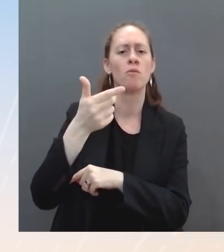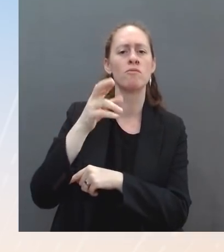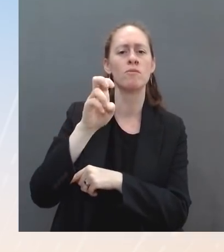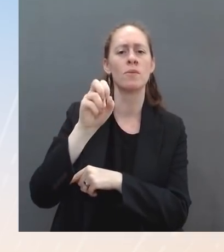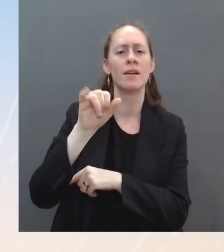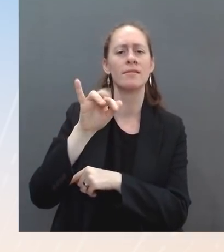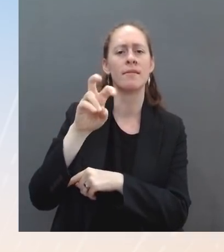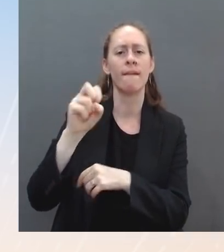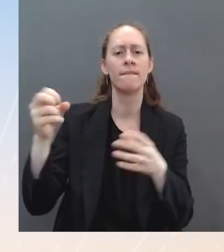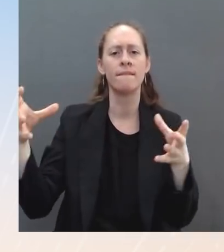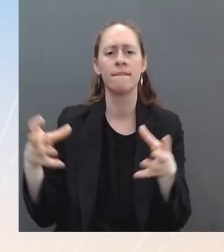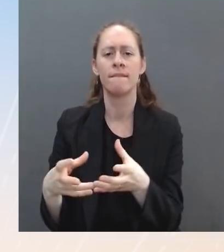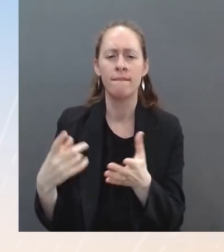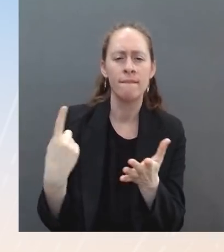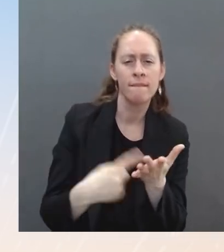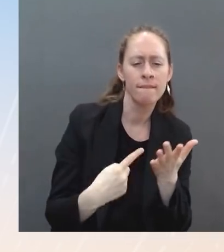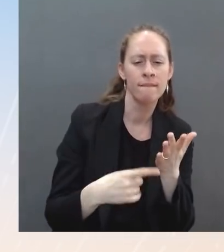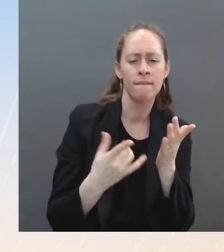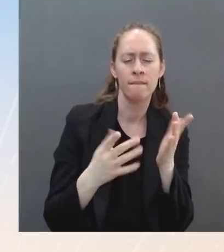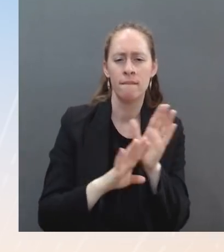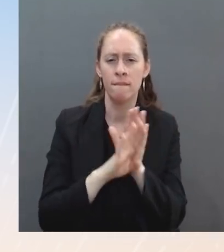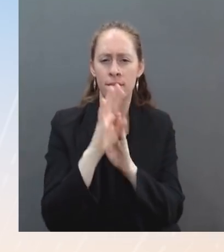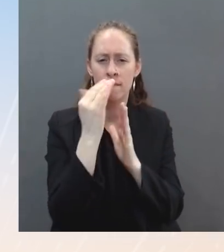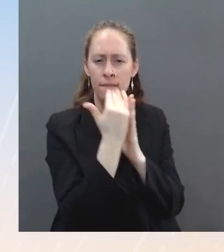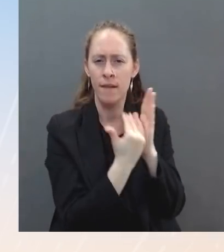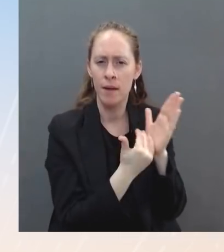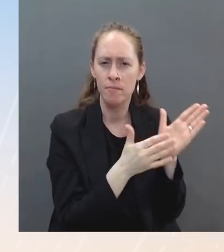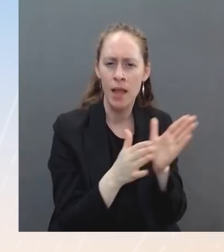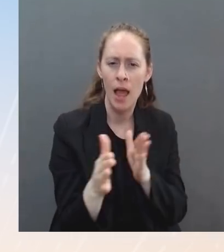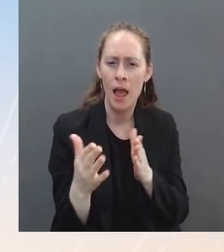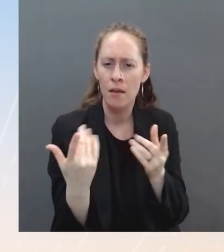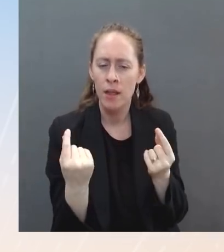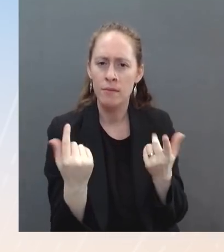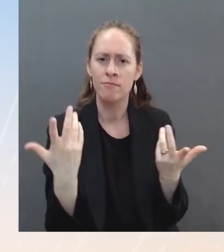canceling student debt, raising the overtime threshold, prescription drug costs.